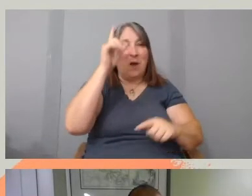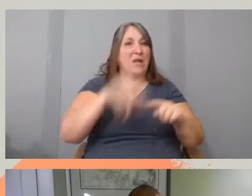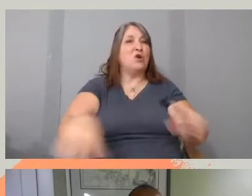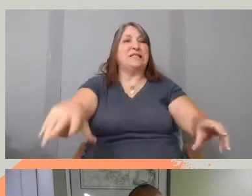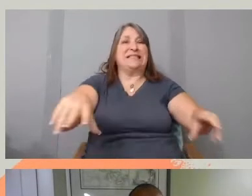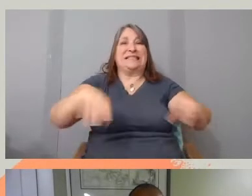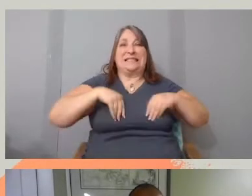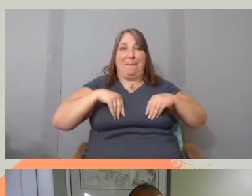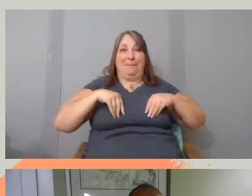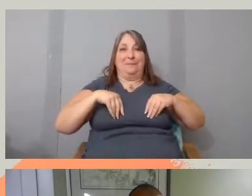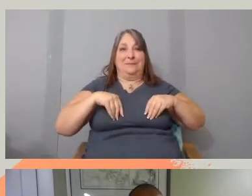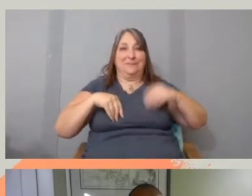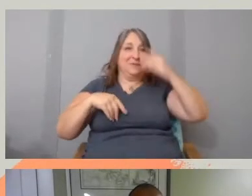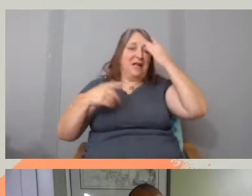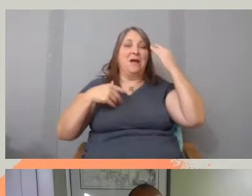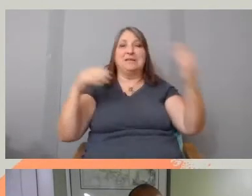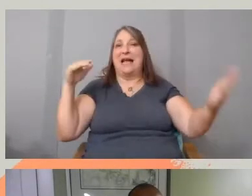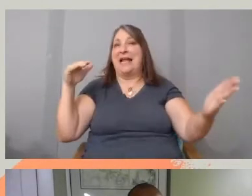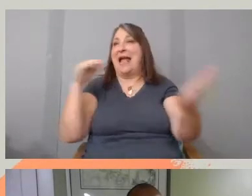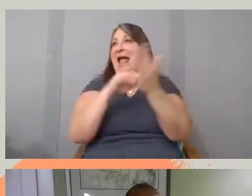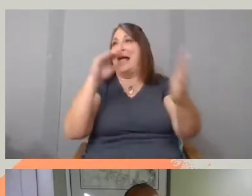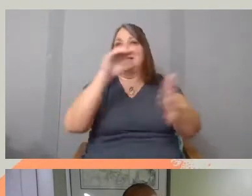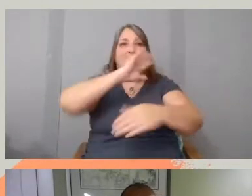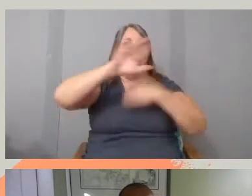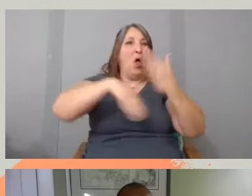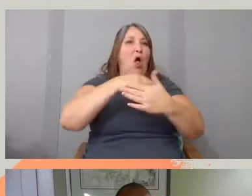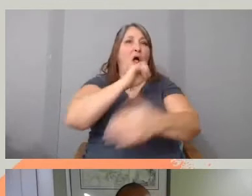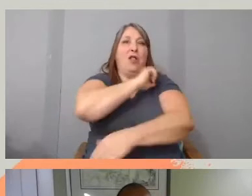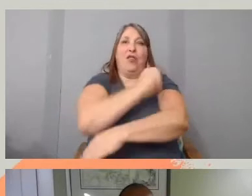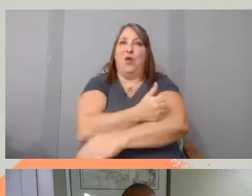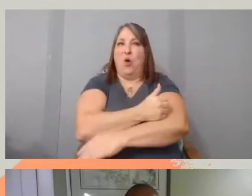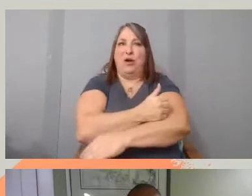Like, I just was like anti-authority like all the way when I started out.